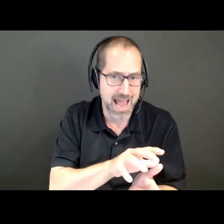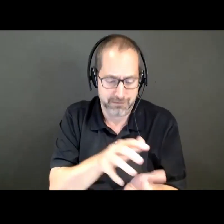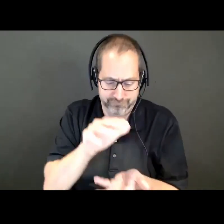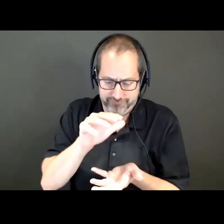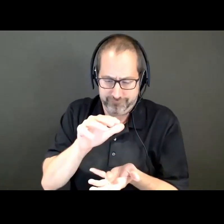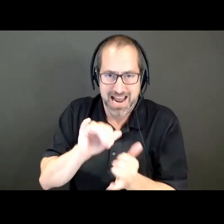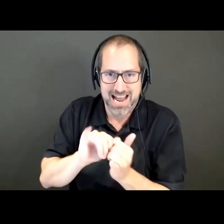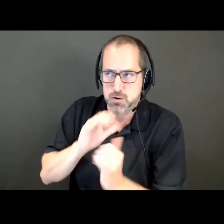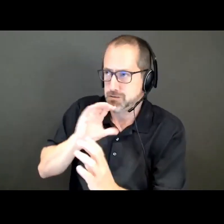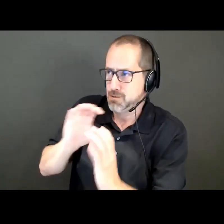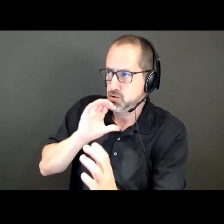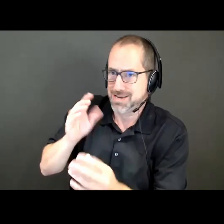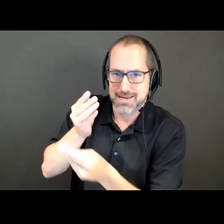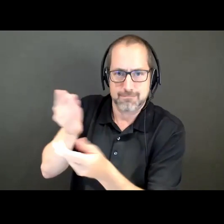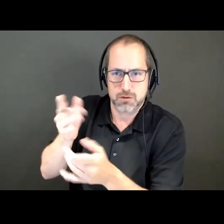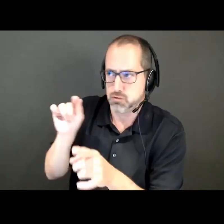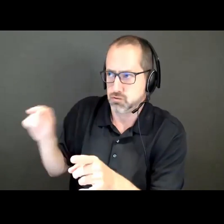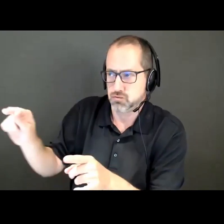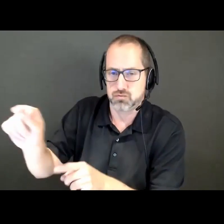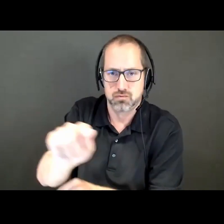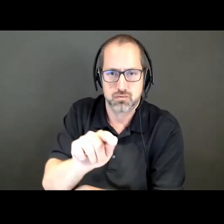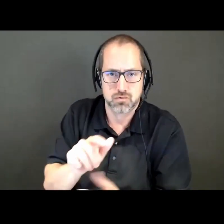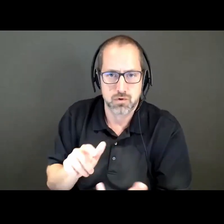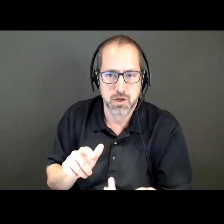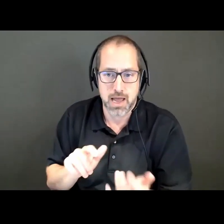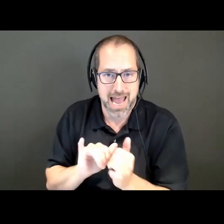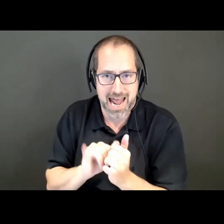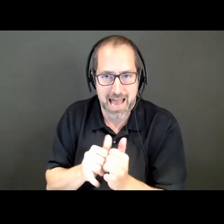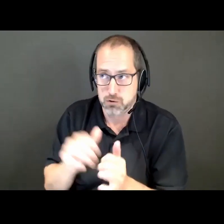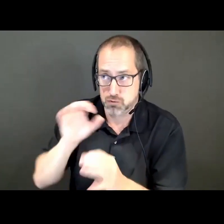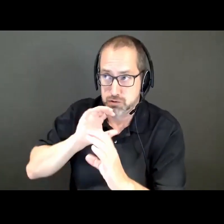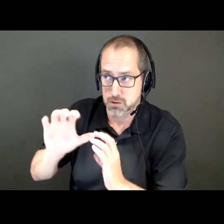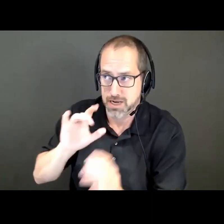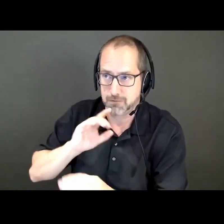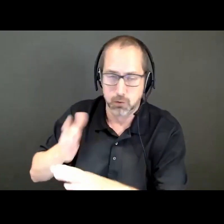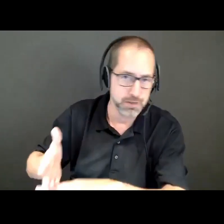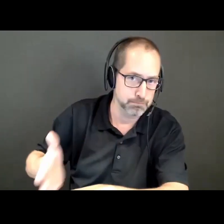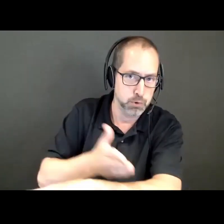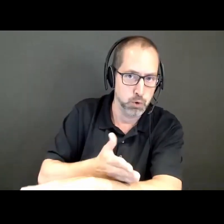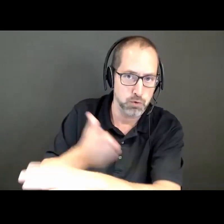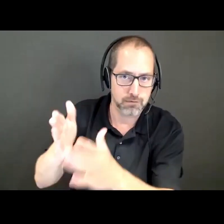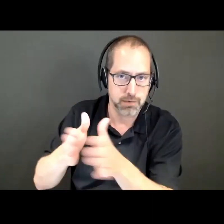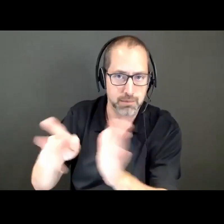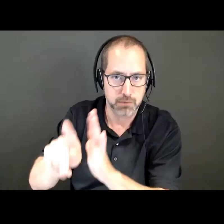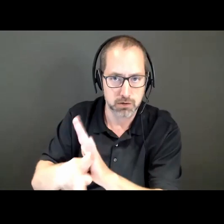can we do so in ways that advance public policy and produce meaningful transformation? So, I’m